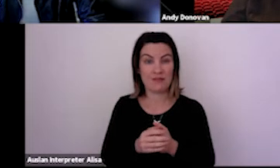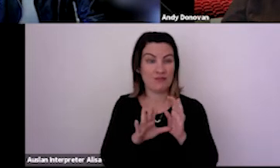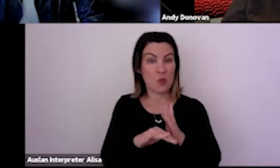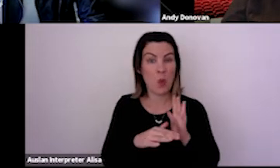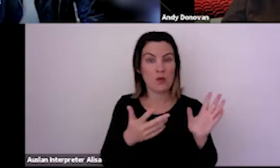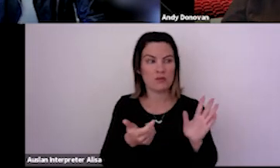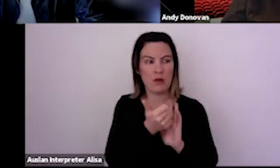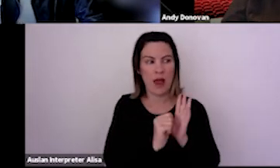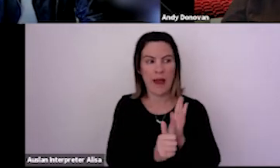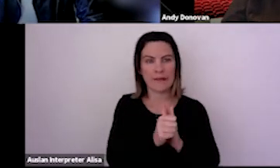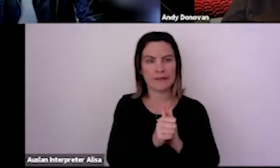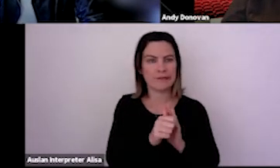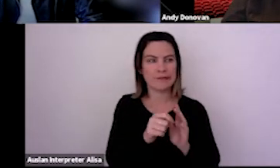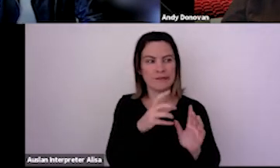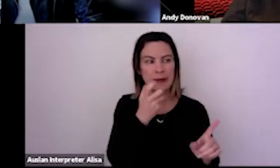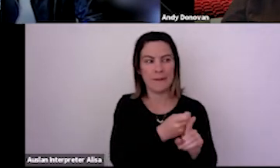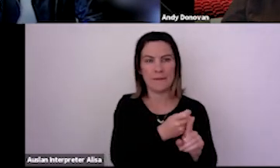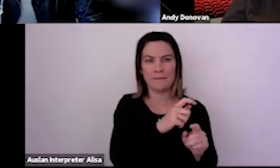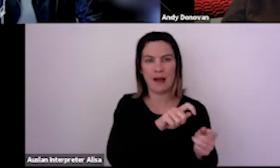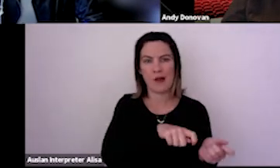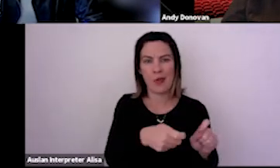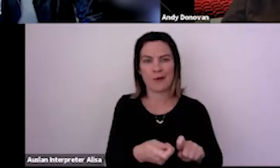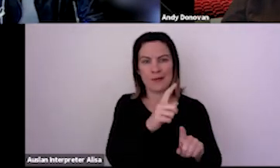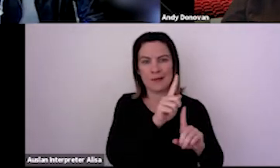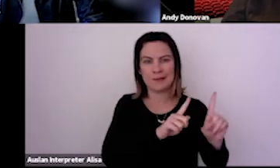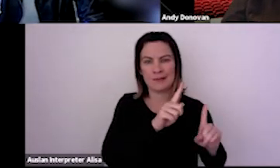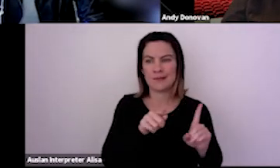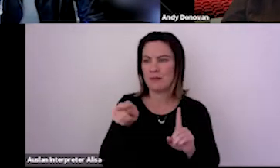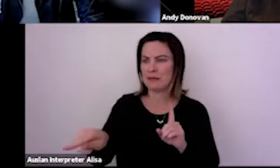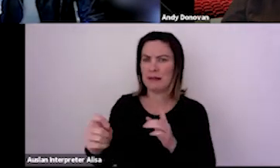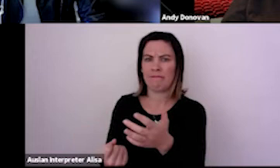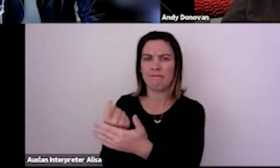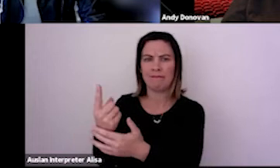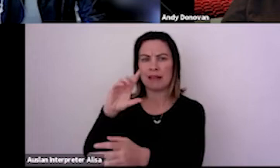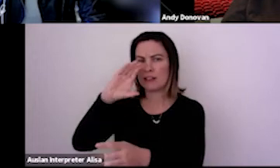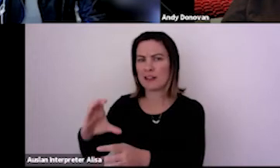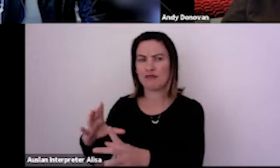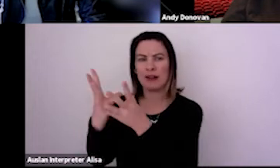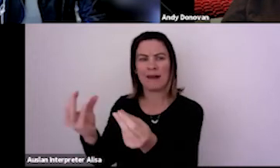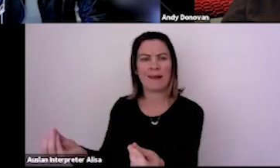by listens in cities, a lot events are being Cannes ethed. For those in regional areas, I think there is